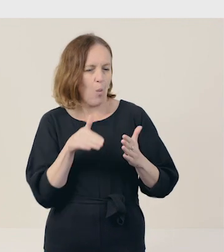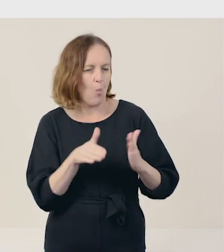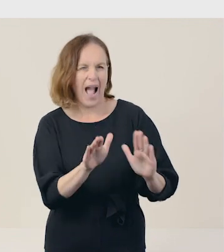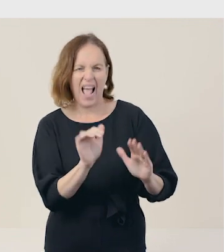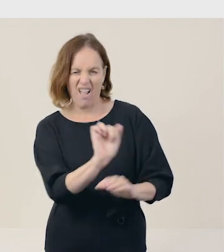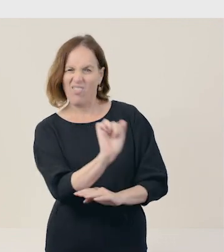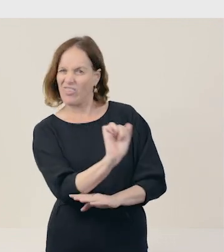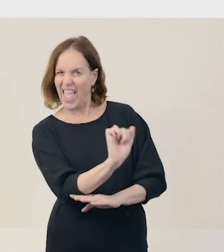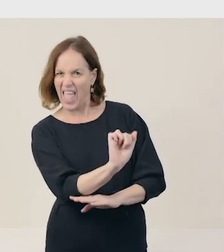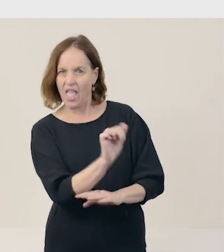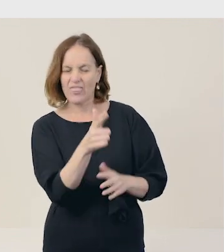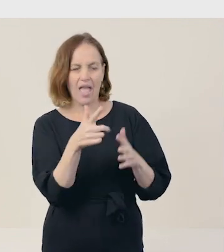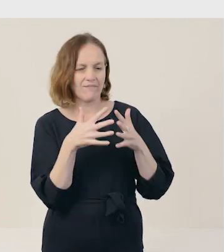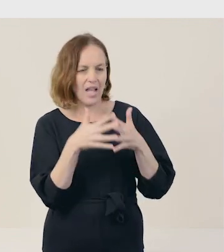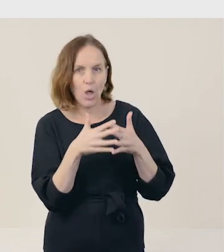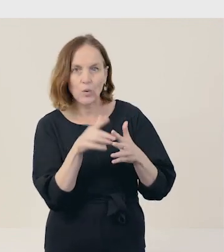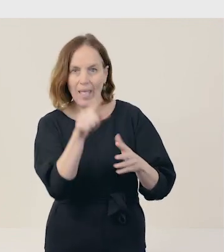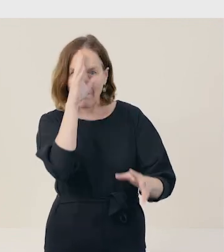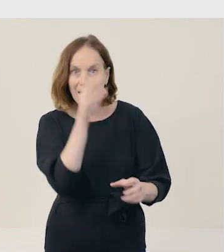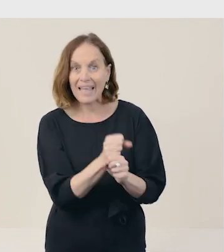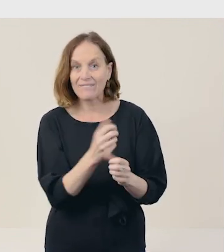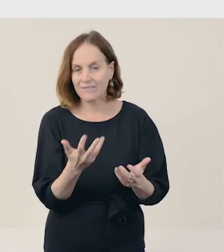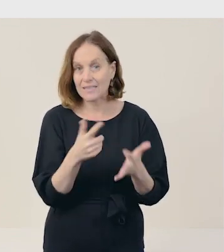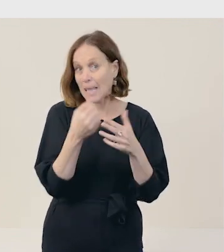or underlying values and beliefs. For example,